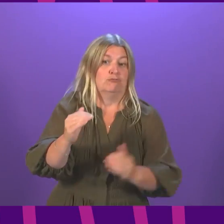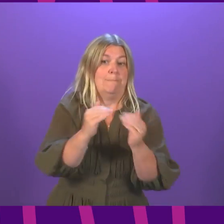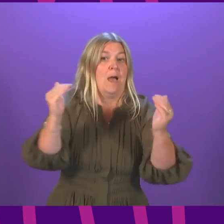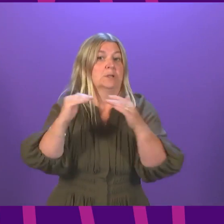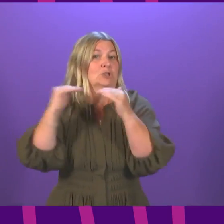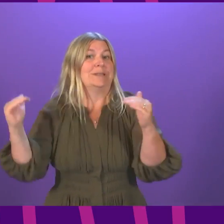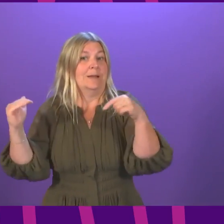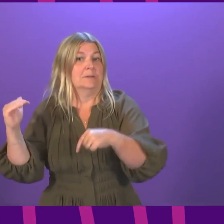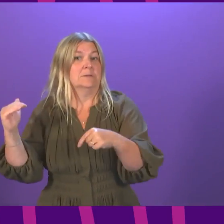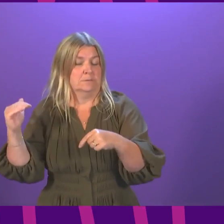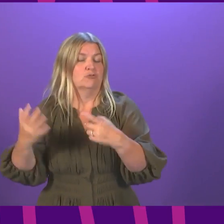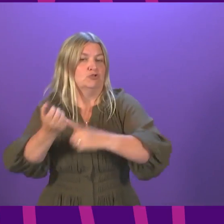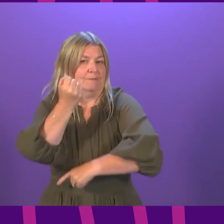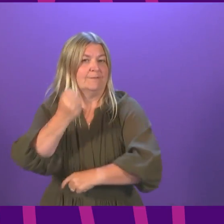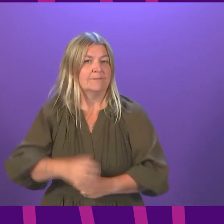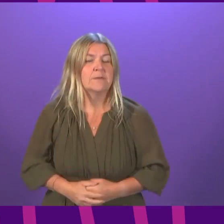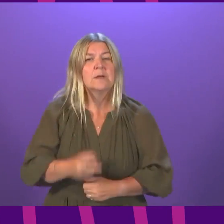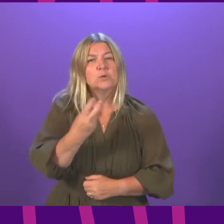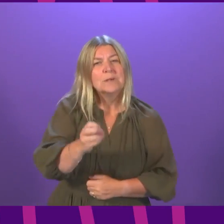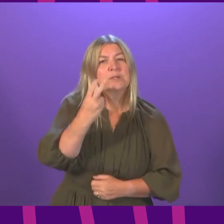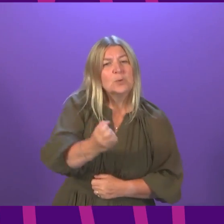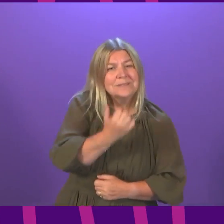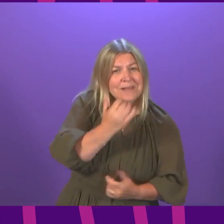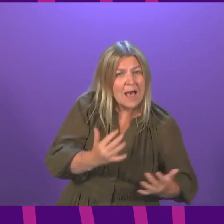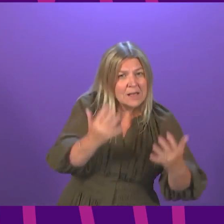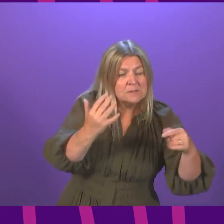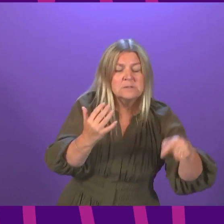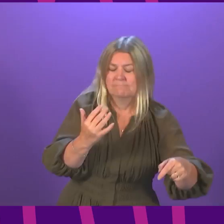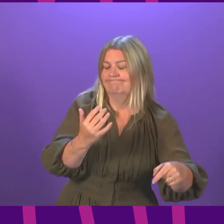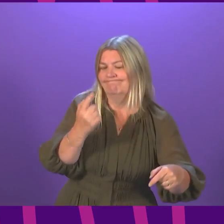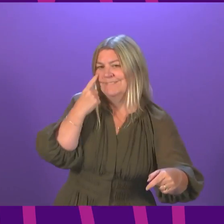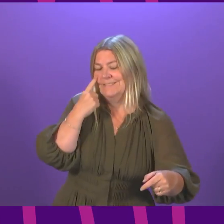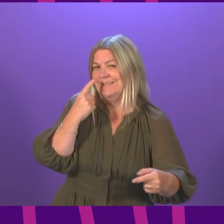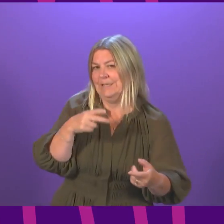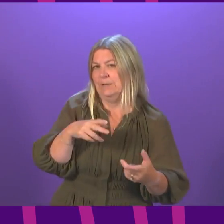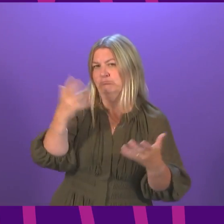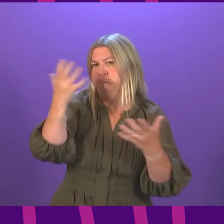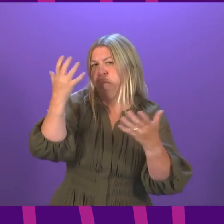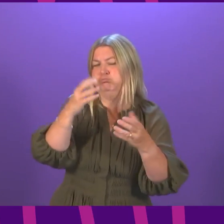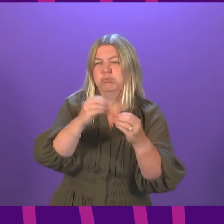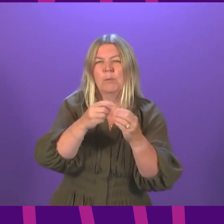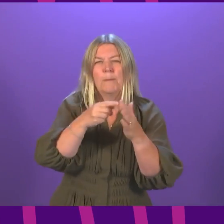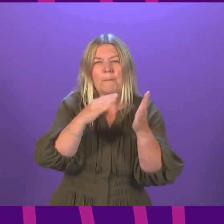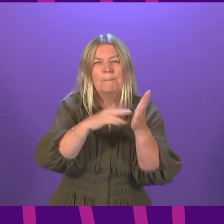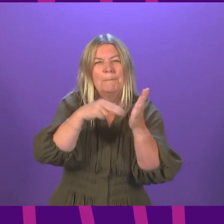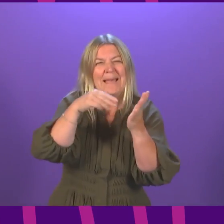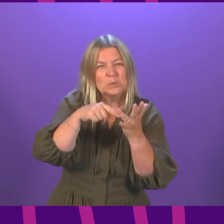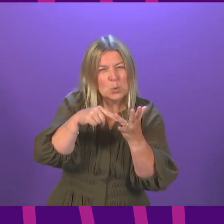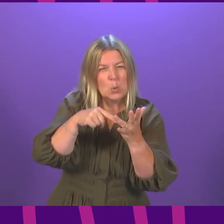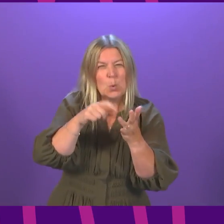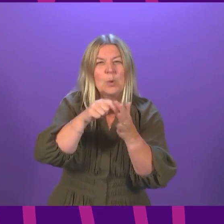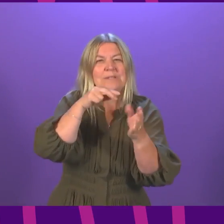The 2020 statistics show another rise in benzodiazepine-related cases. The drug deaths task force and the